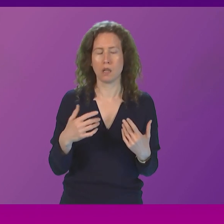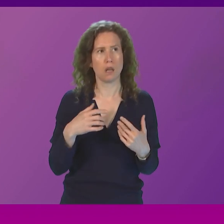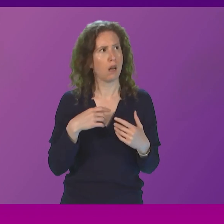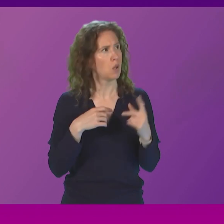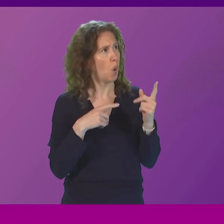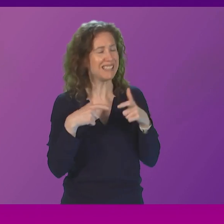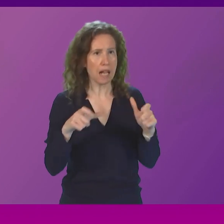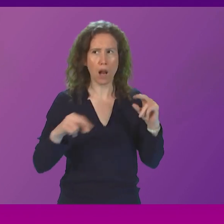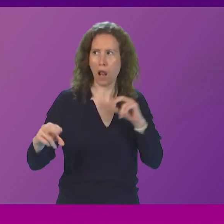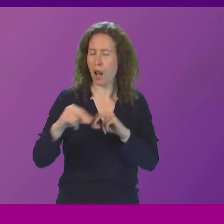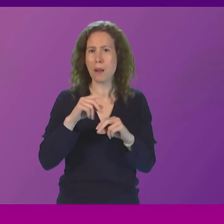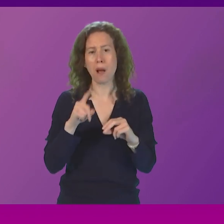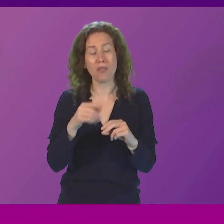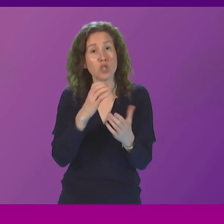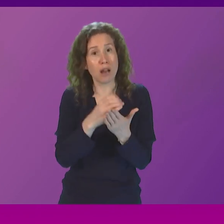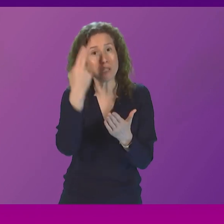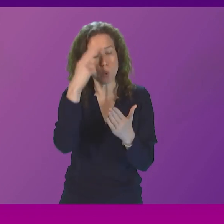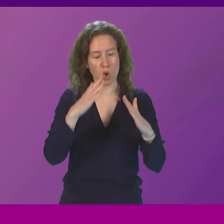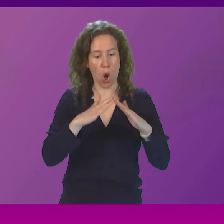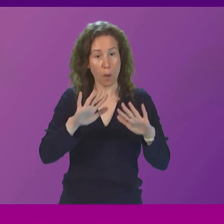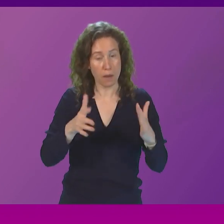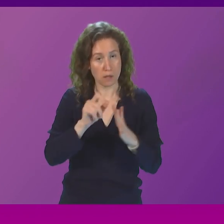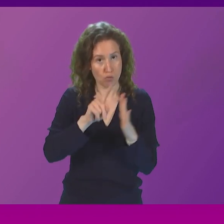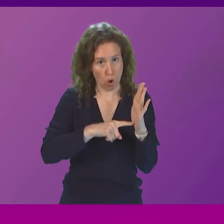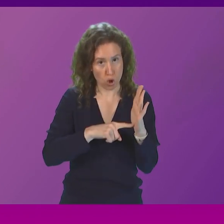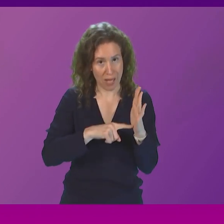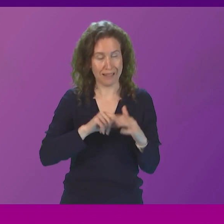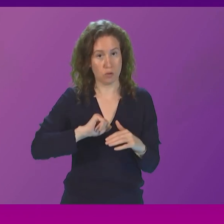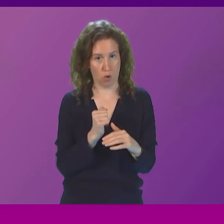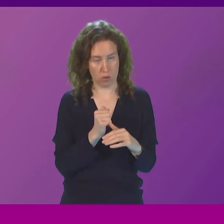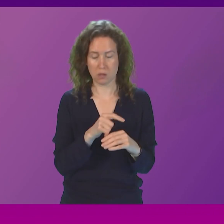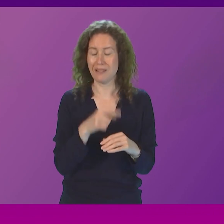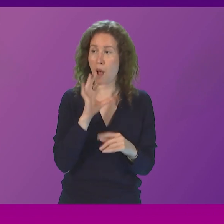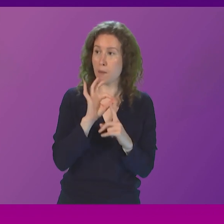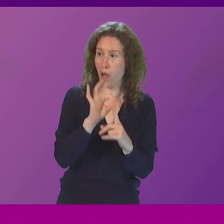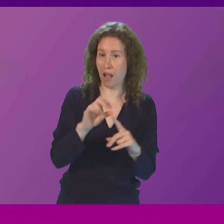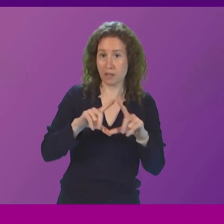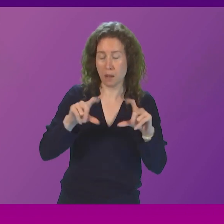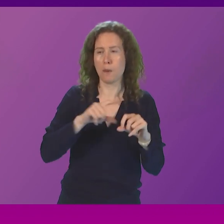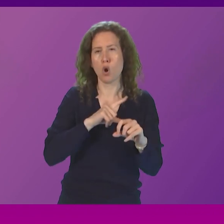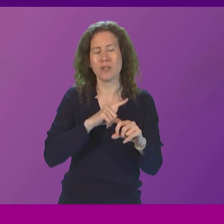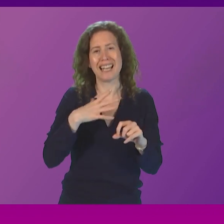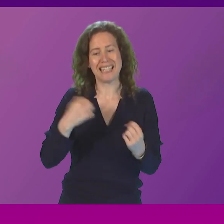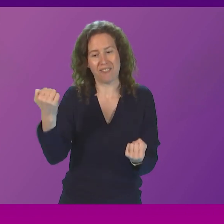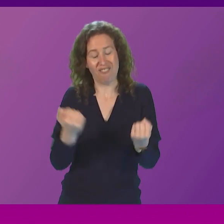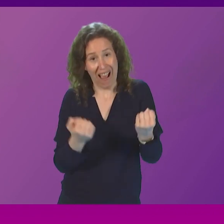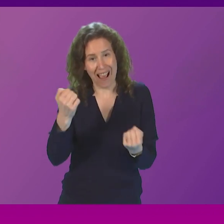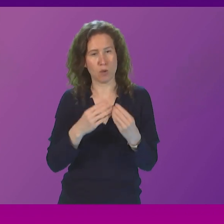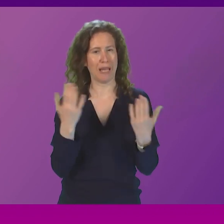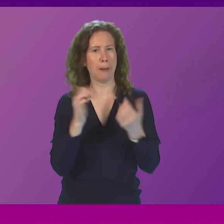Homeless Project Scotland was refused an exemption to use a refrigerated van within the restricted